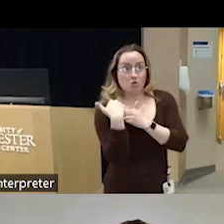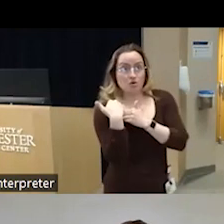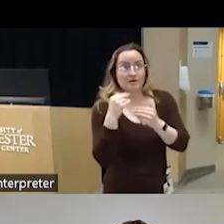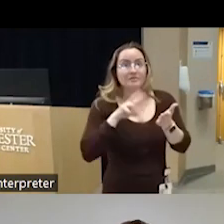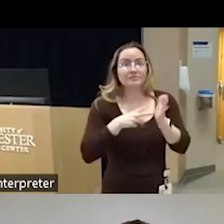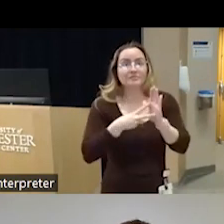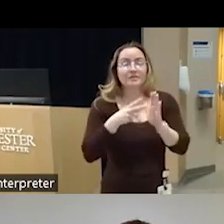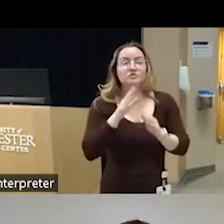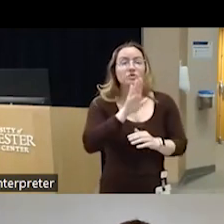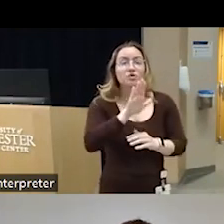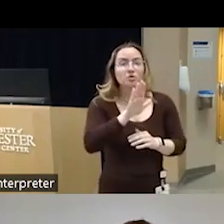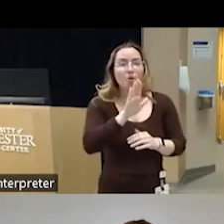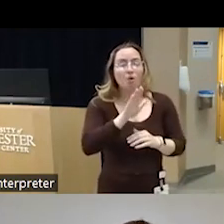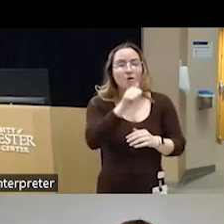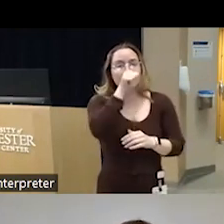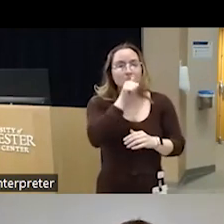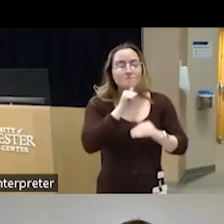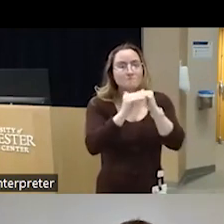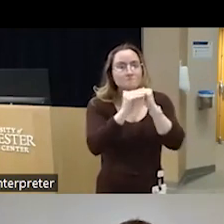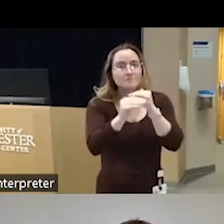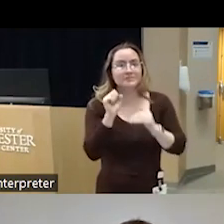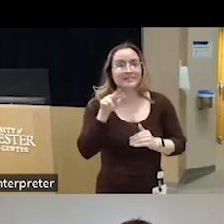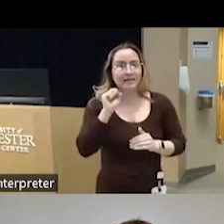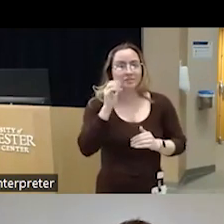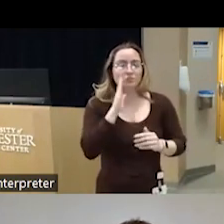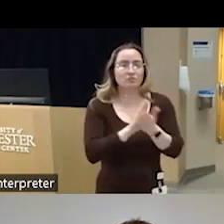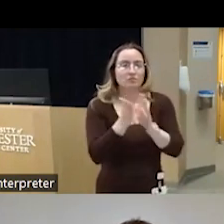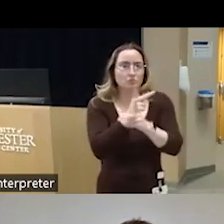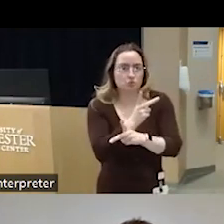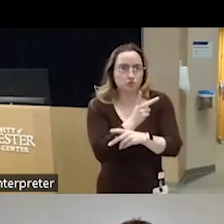even more than is already problematic in people with schizophrenia.